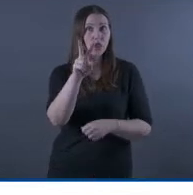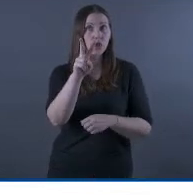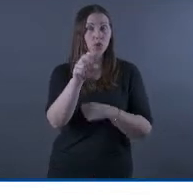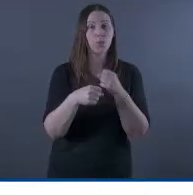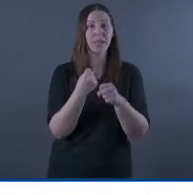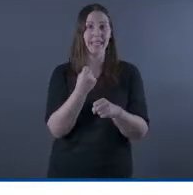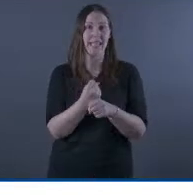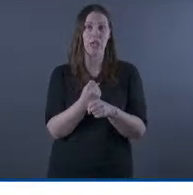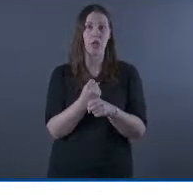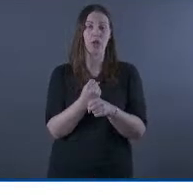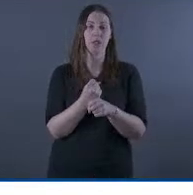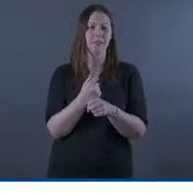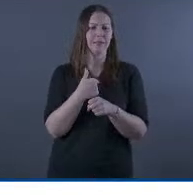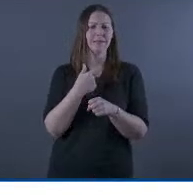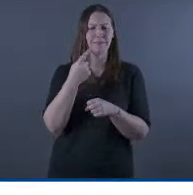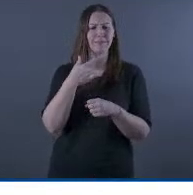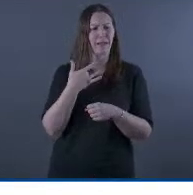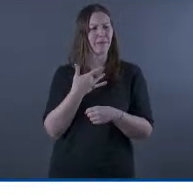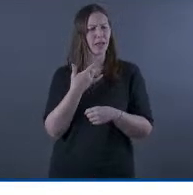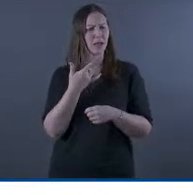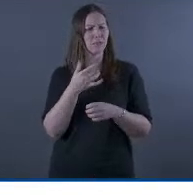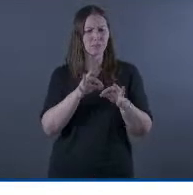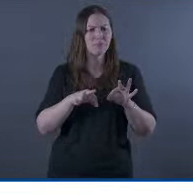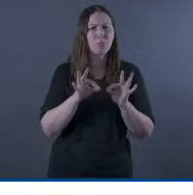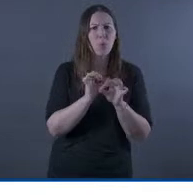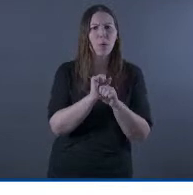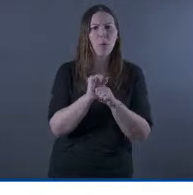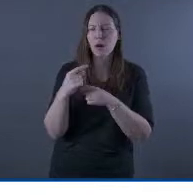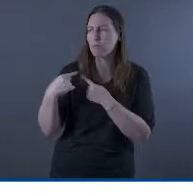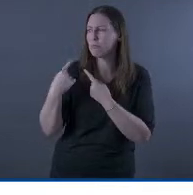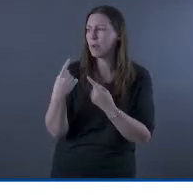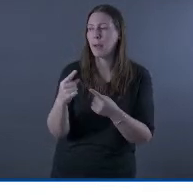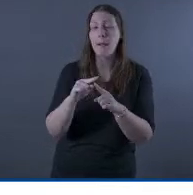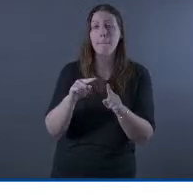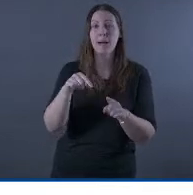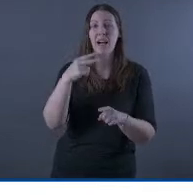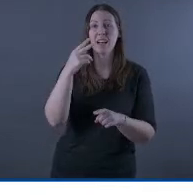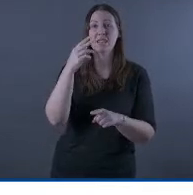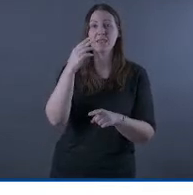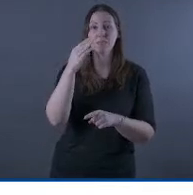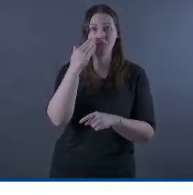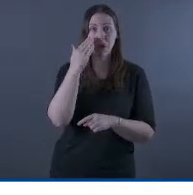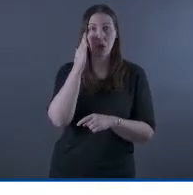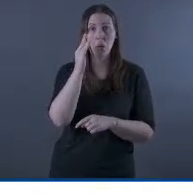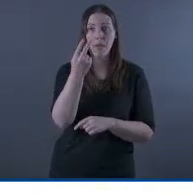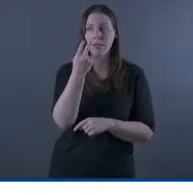throughout my career, that I know I will look back and know that this was the most important one that I made